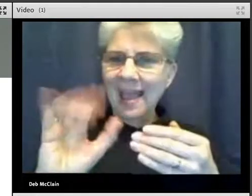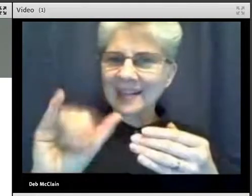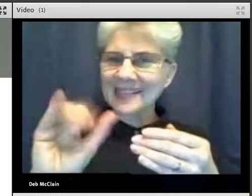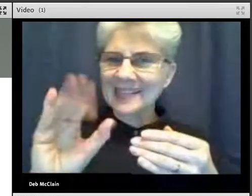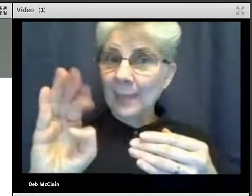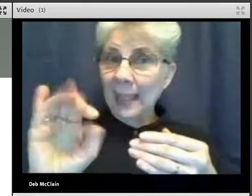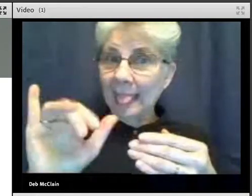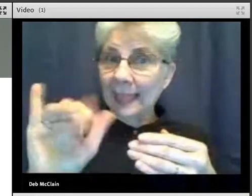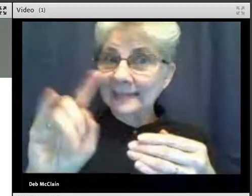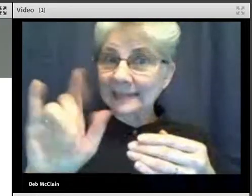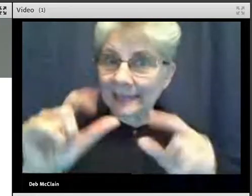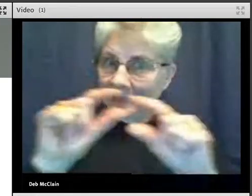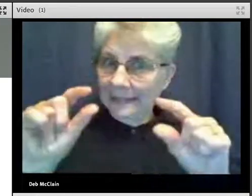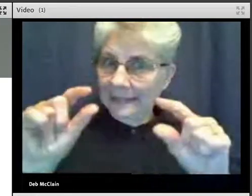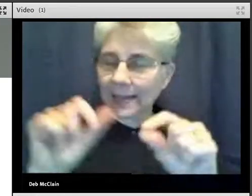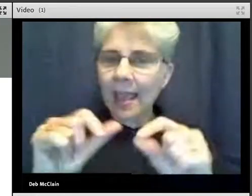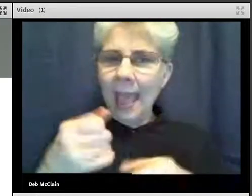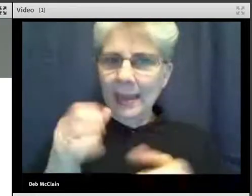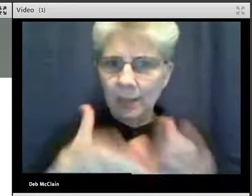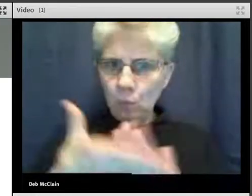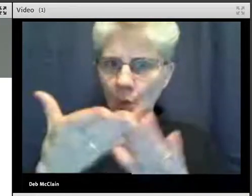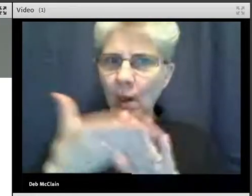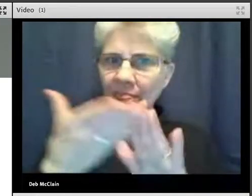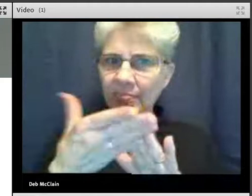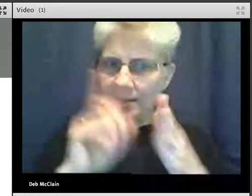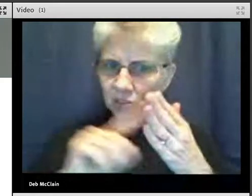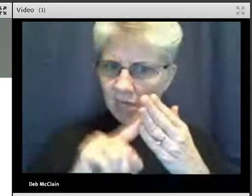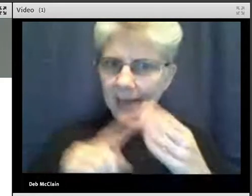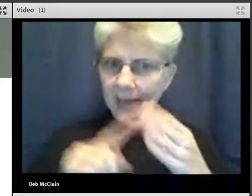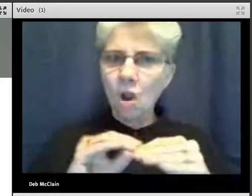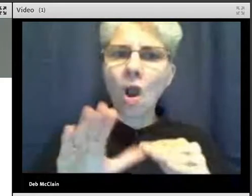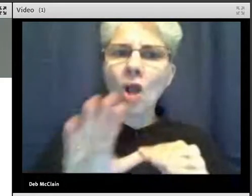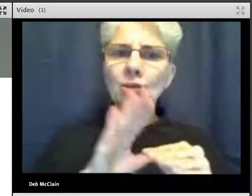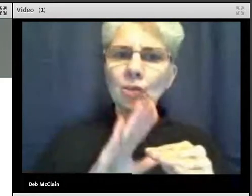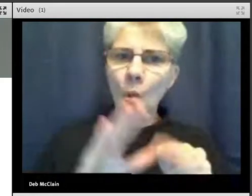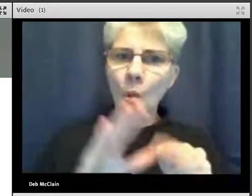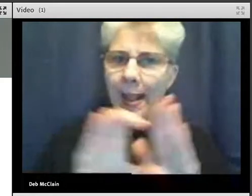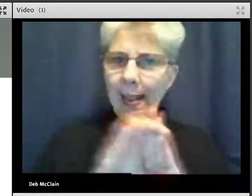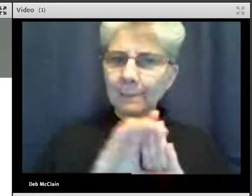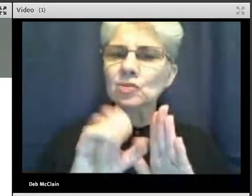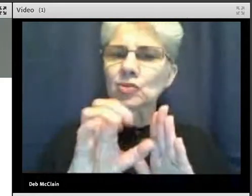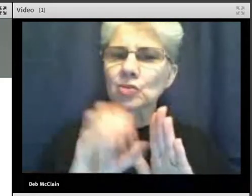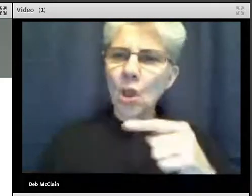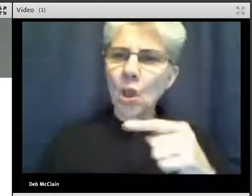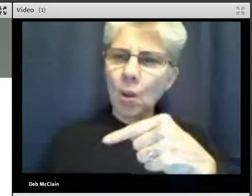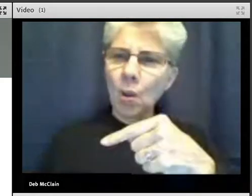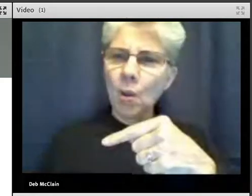check accessibility, and it will run an accessibility check on your image.